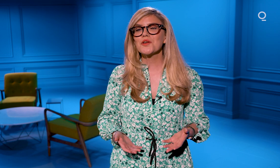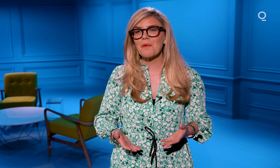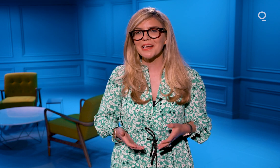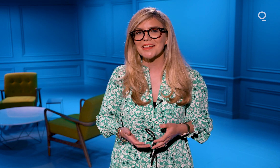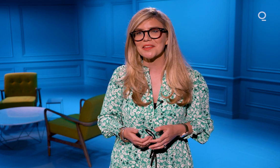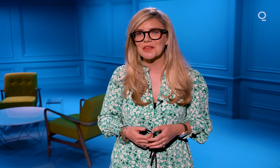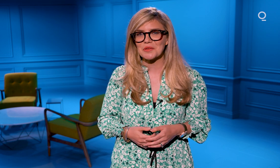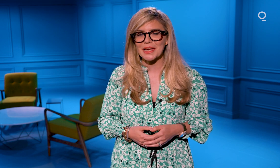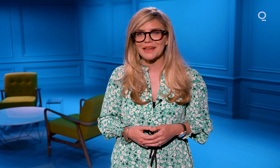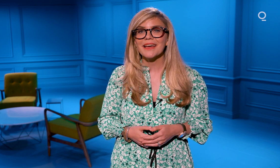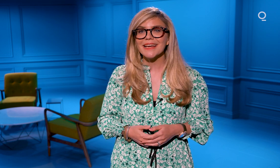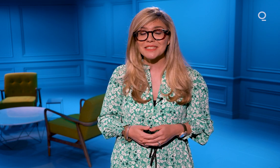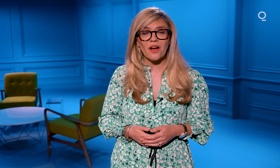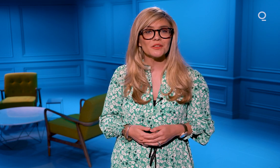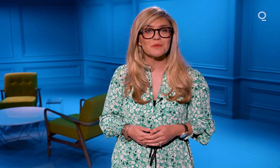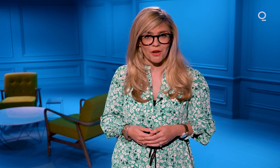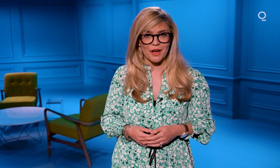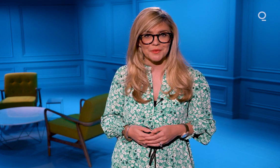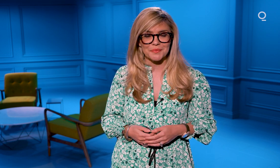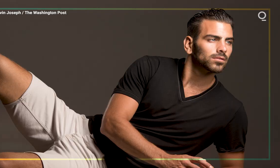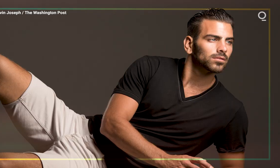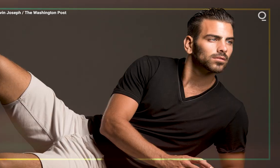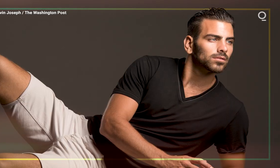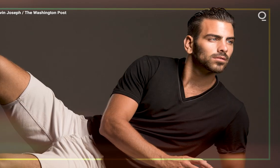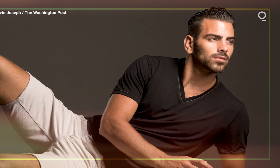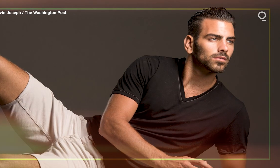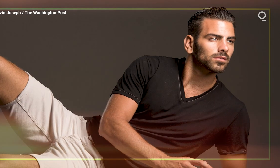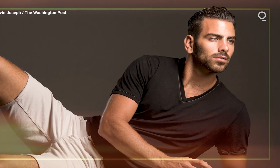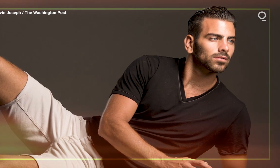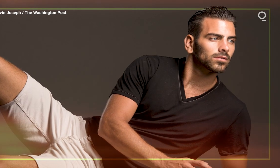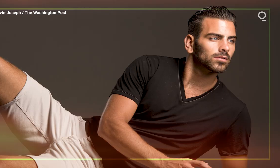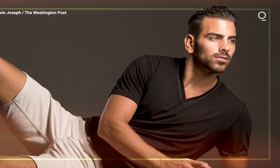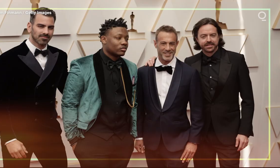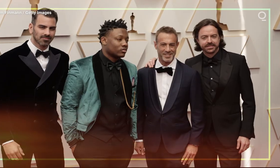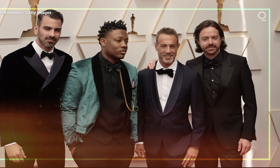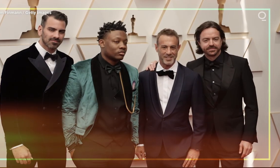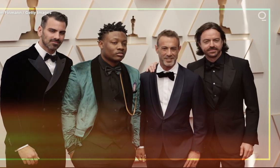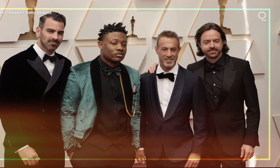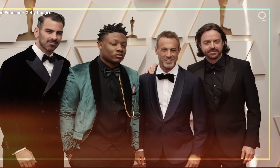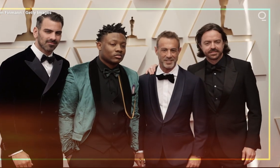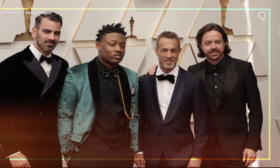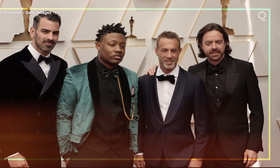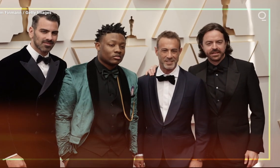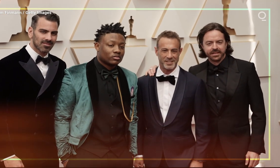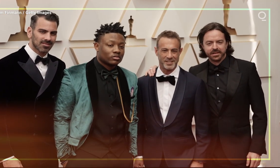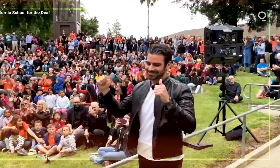So who's my guest this week? It's Nyle DiMarco. From America's Top Model to Oscar nominated film producer,